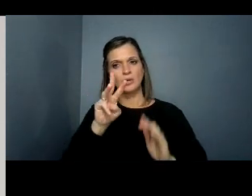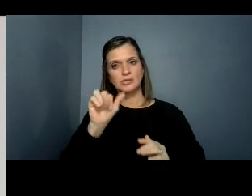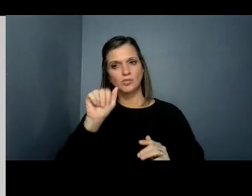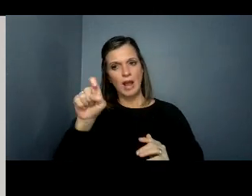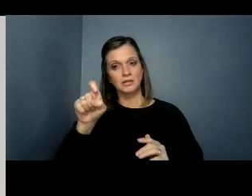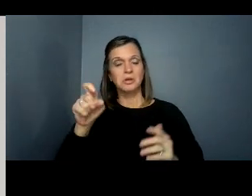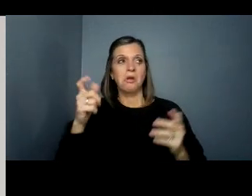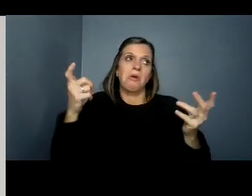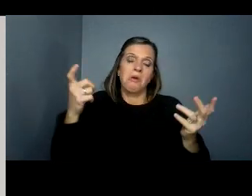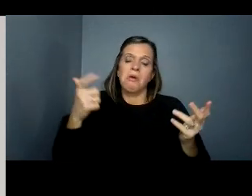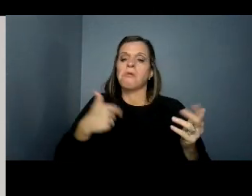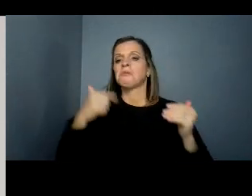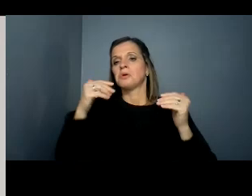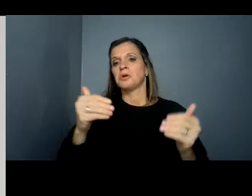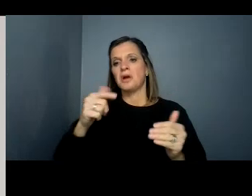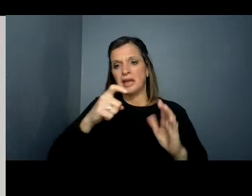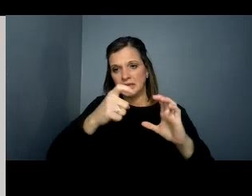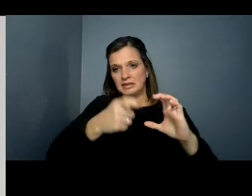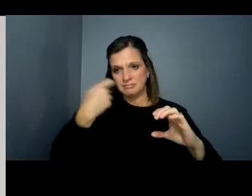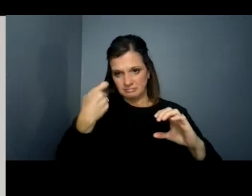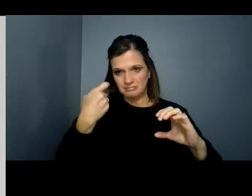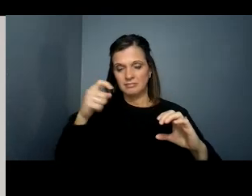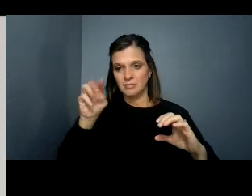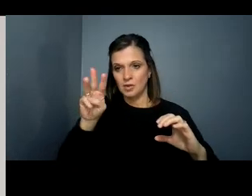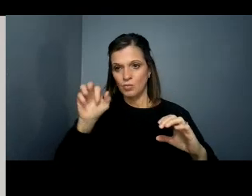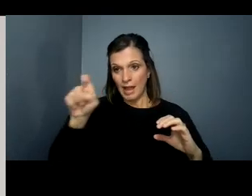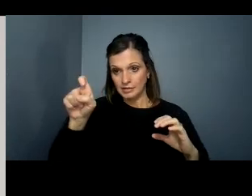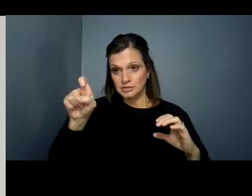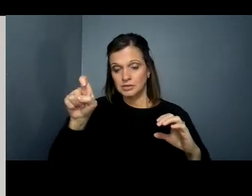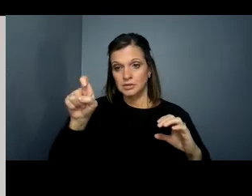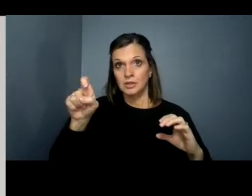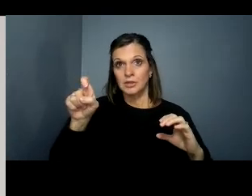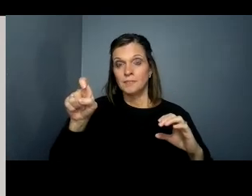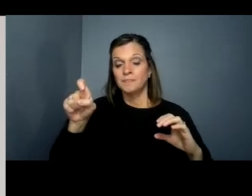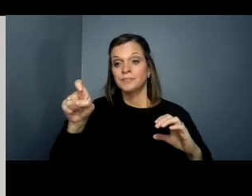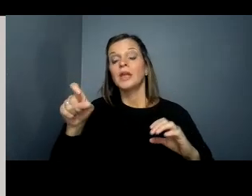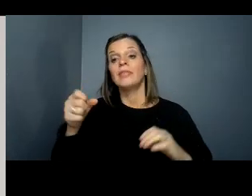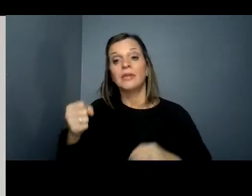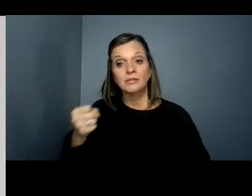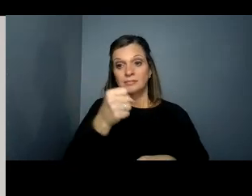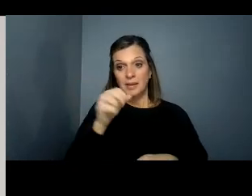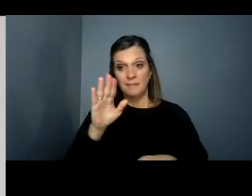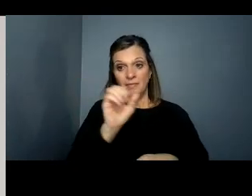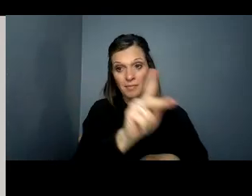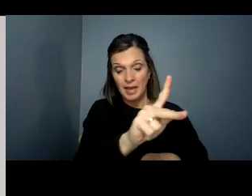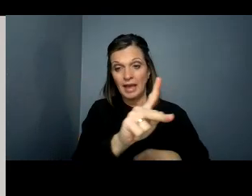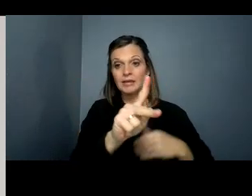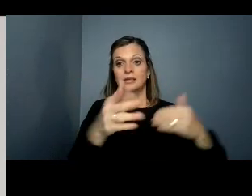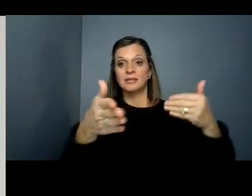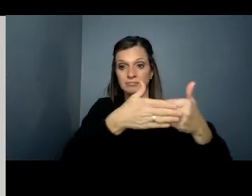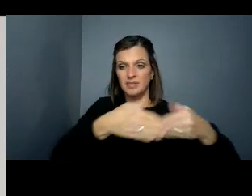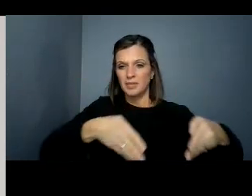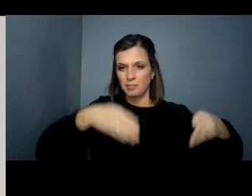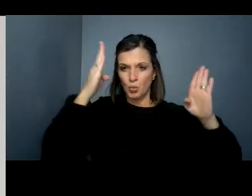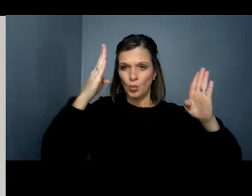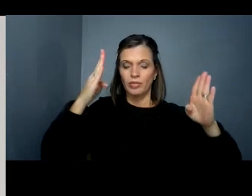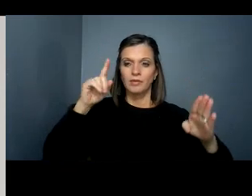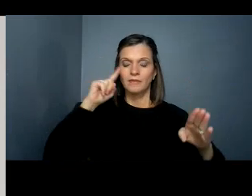wax out. So I get the wax out. Put him back in the sound room.